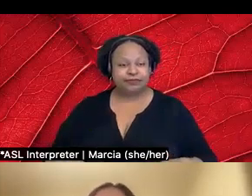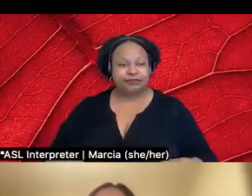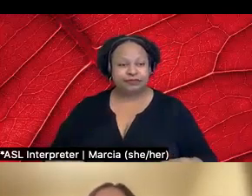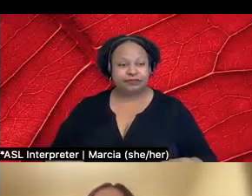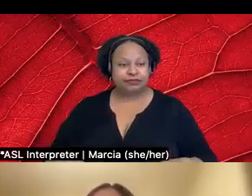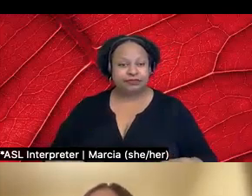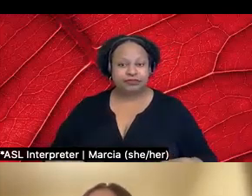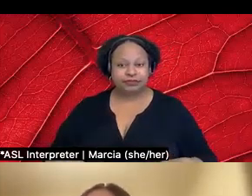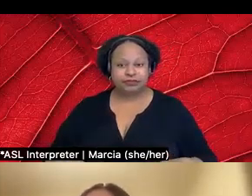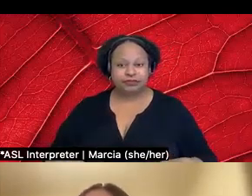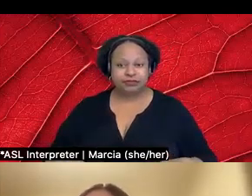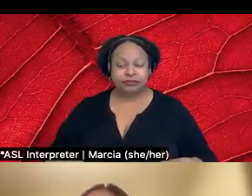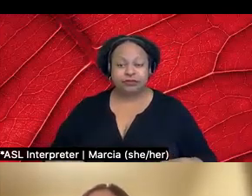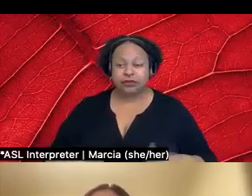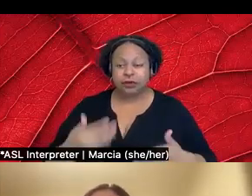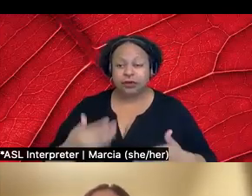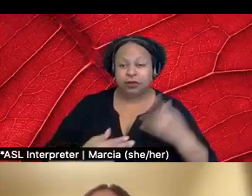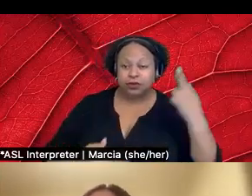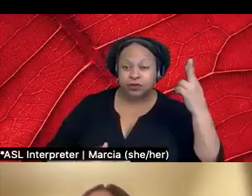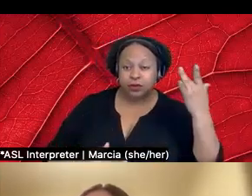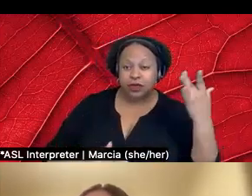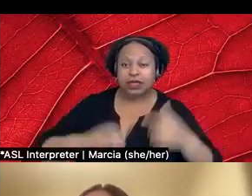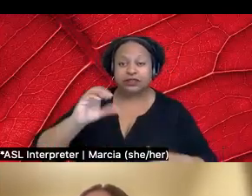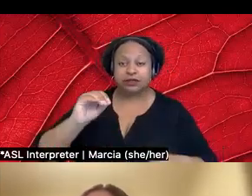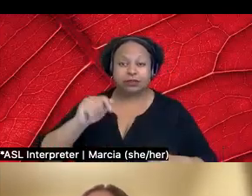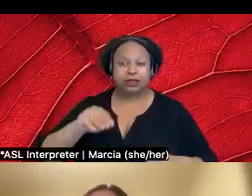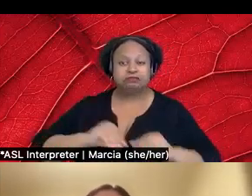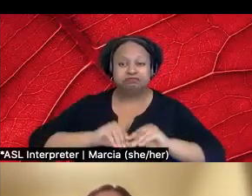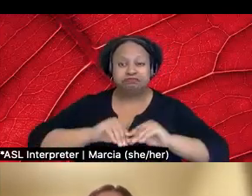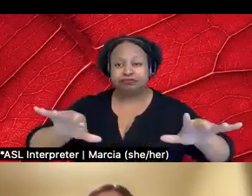So, part of the reason the COPM is so widely used is it's very easy to score.